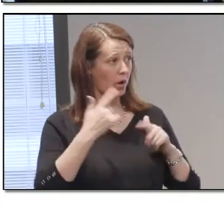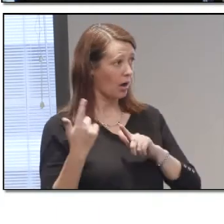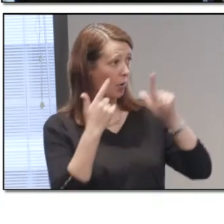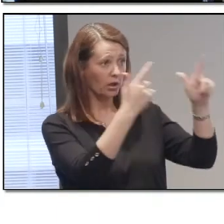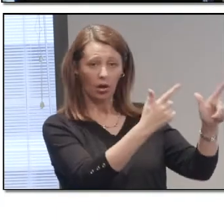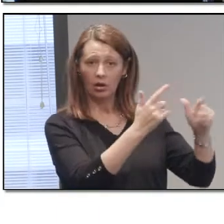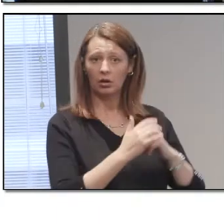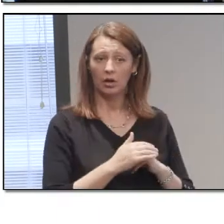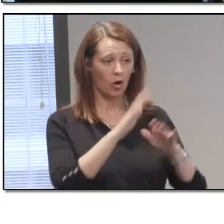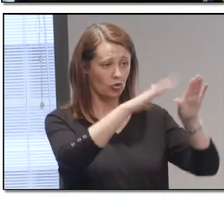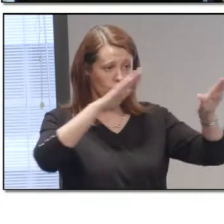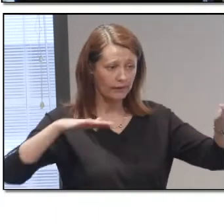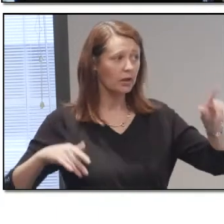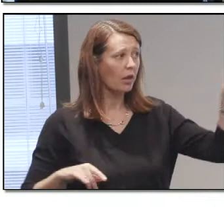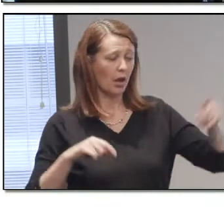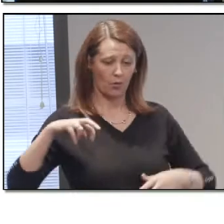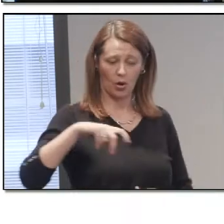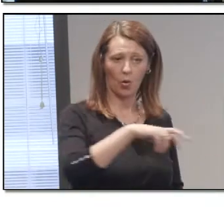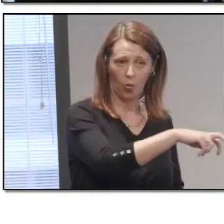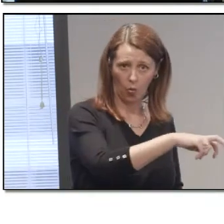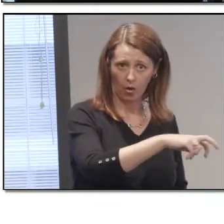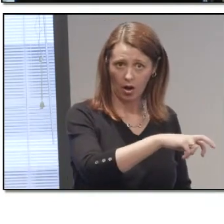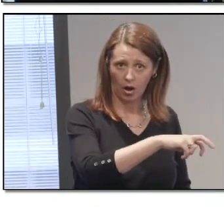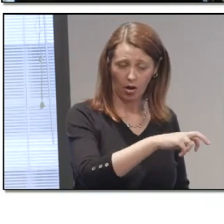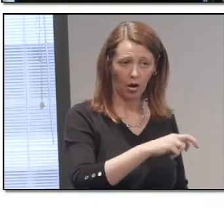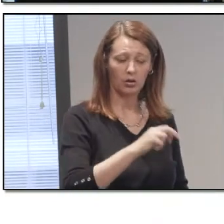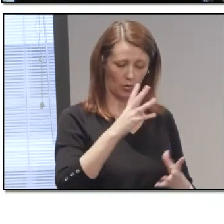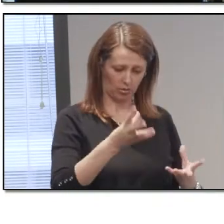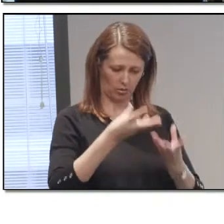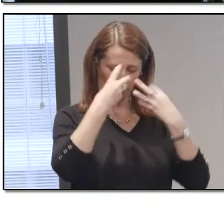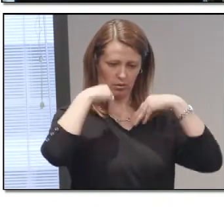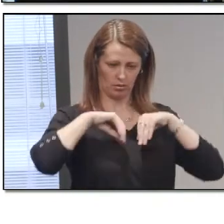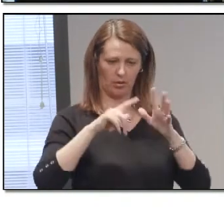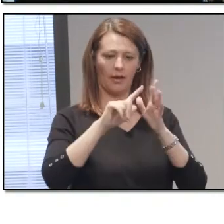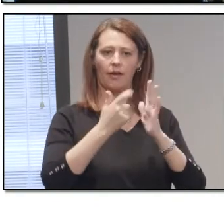got traffic out there, we walk out the front door we're exposed to some air pollution straight away